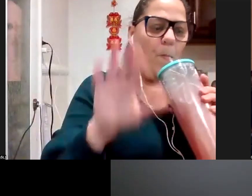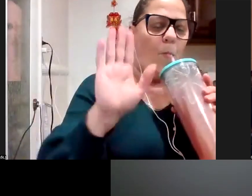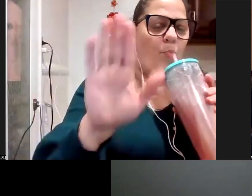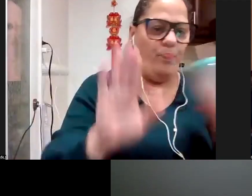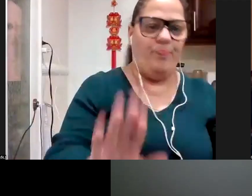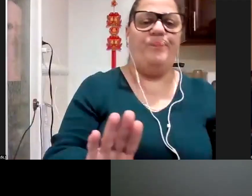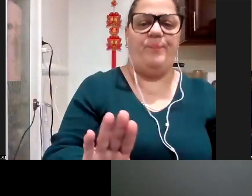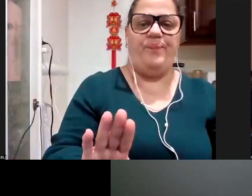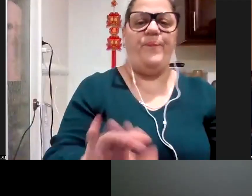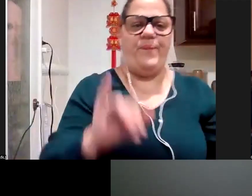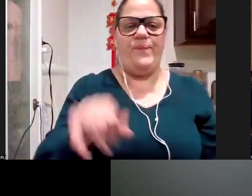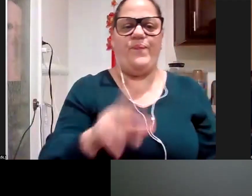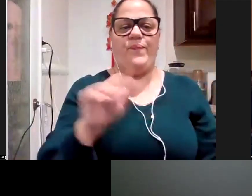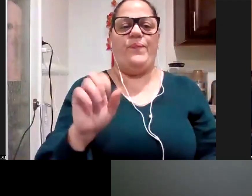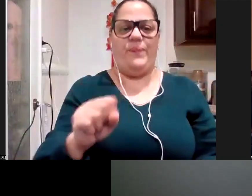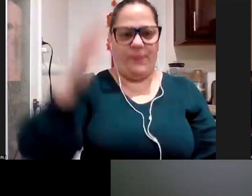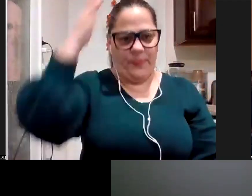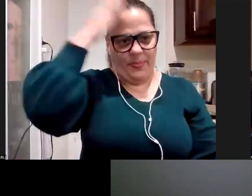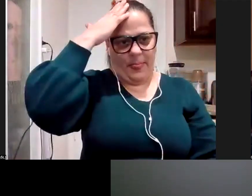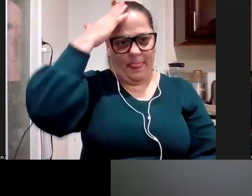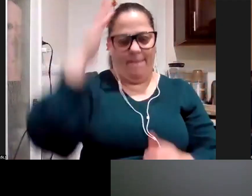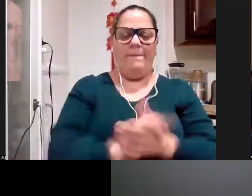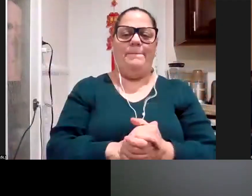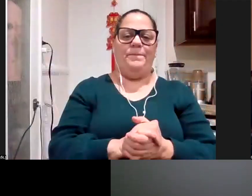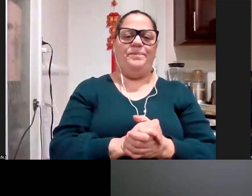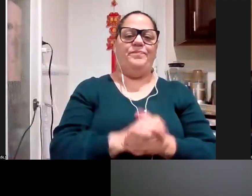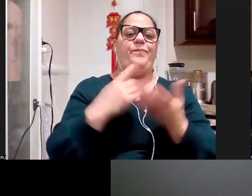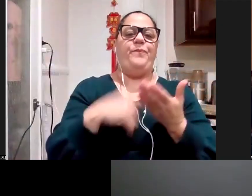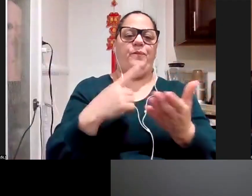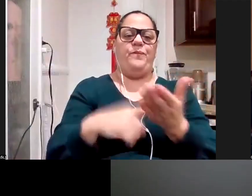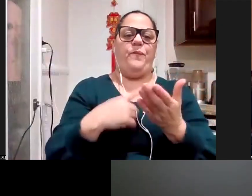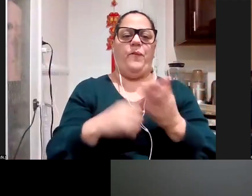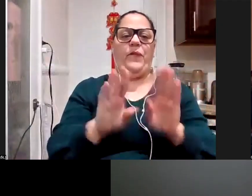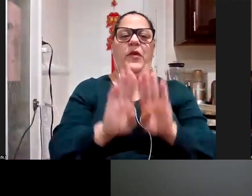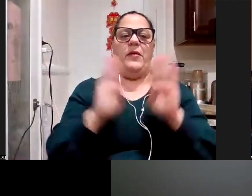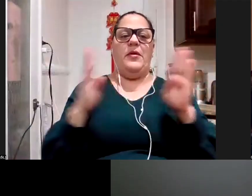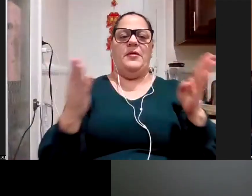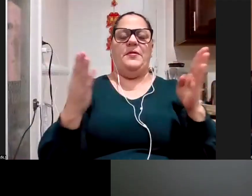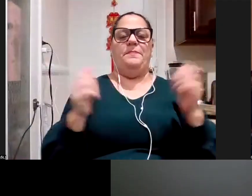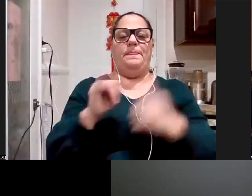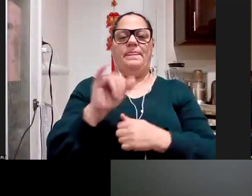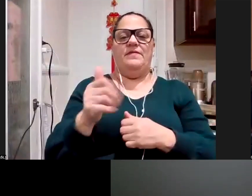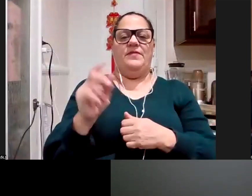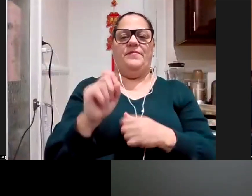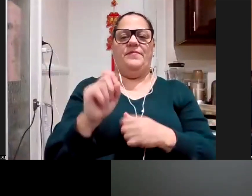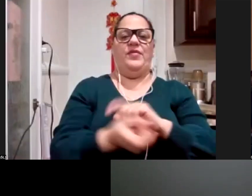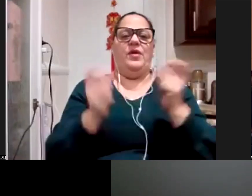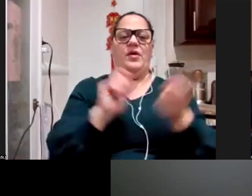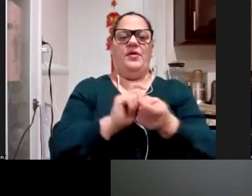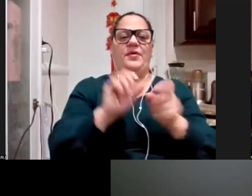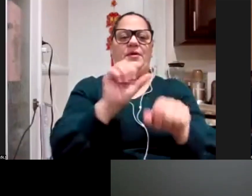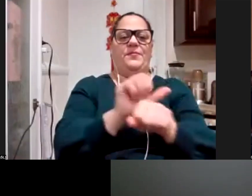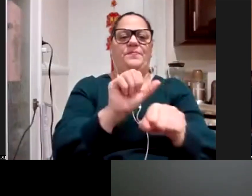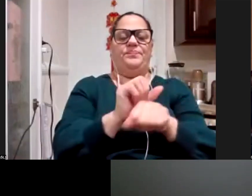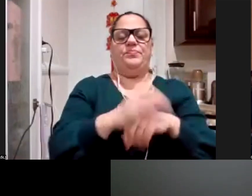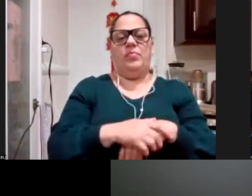to have on loan. A great conversation opener about Justin and his transformational work.